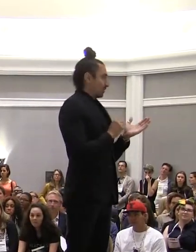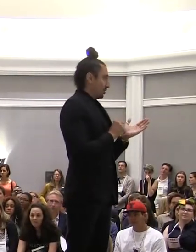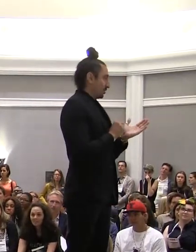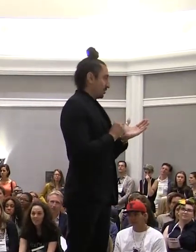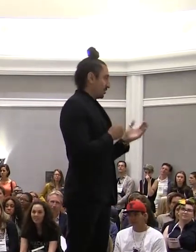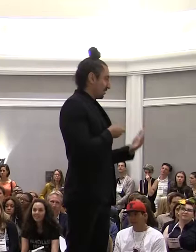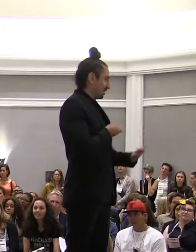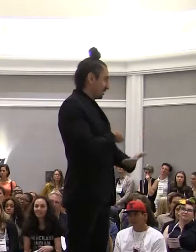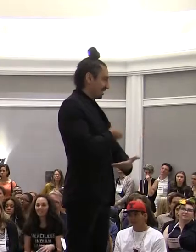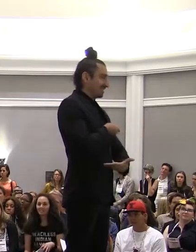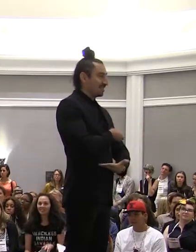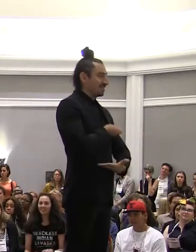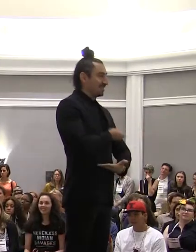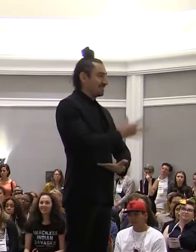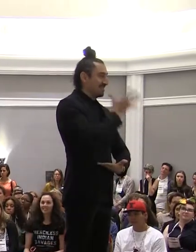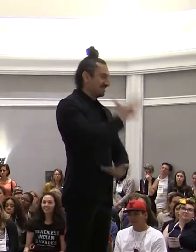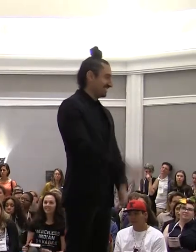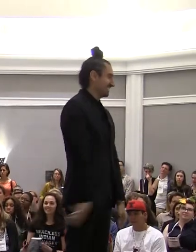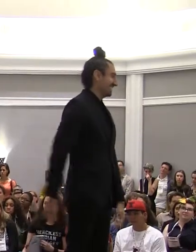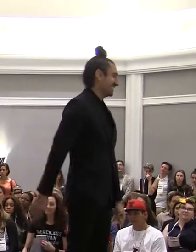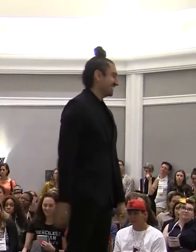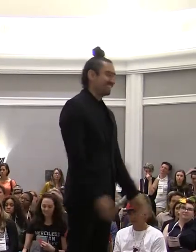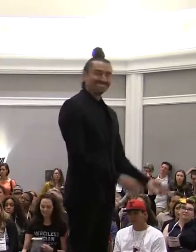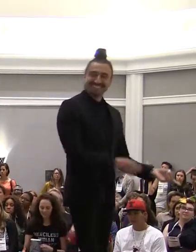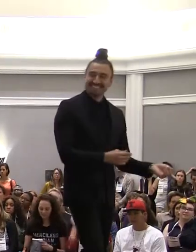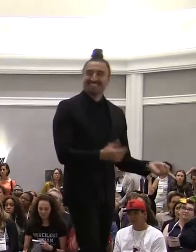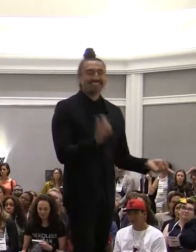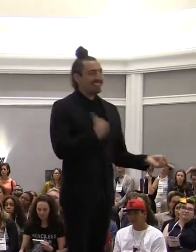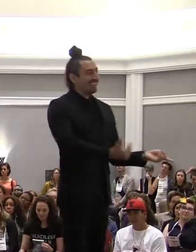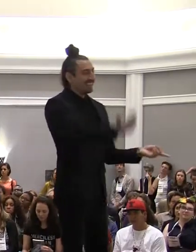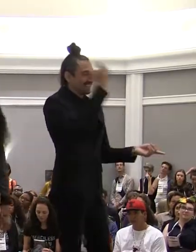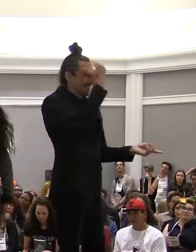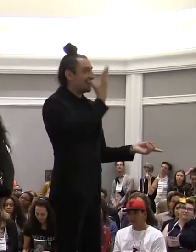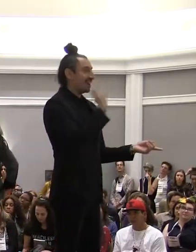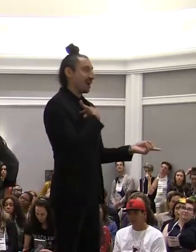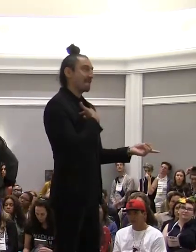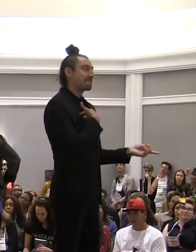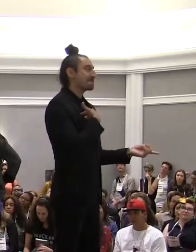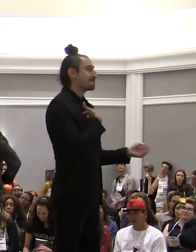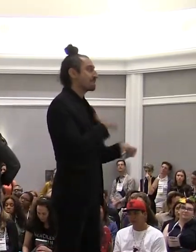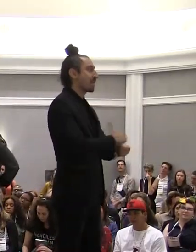(Hannah) So I know from spending a lot of time, maybe too much time, with my good friend, Devon,